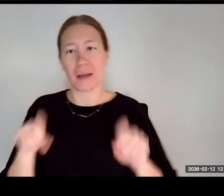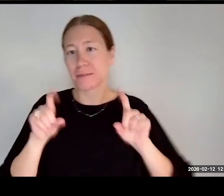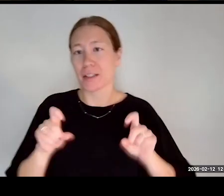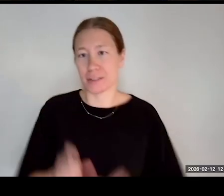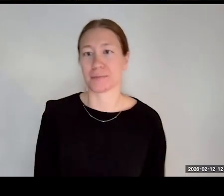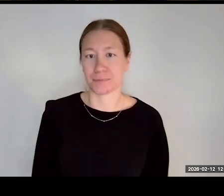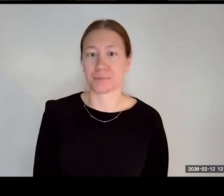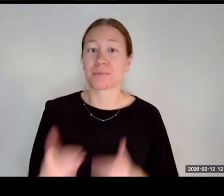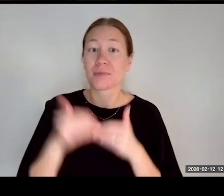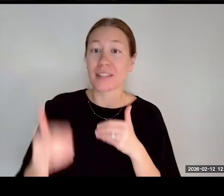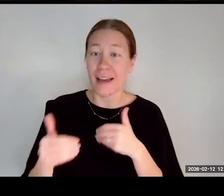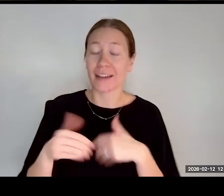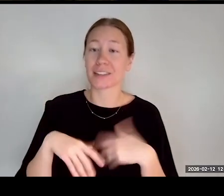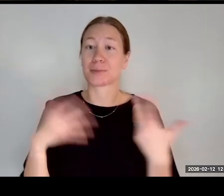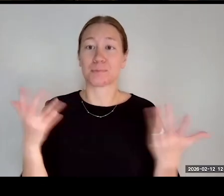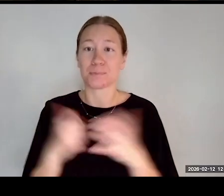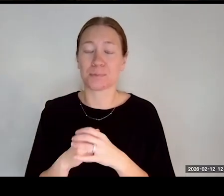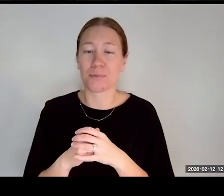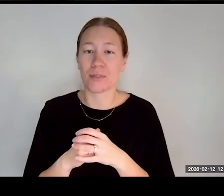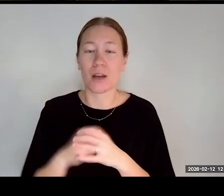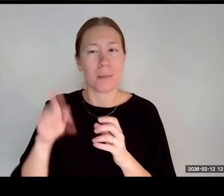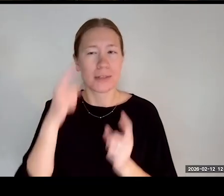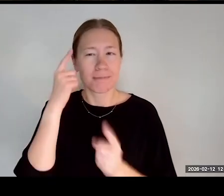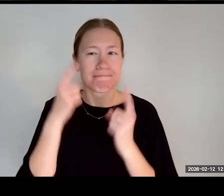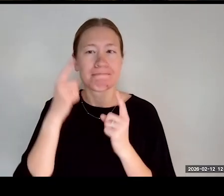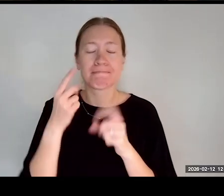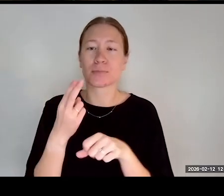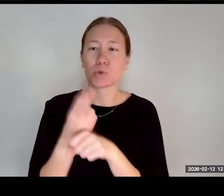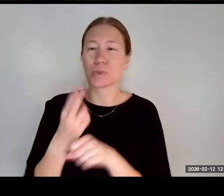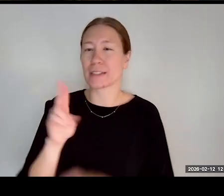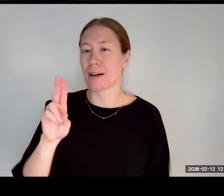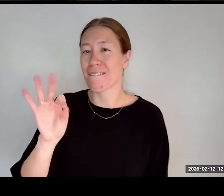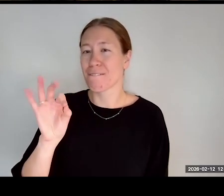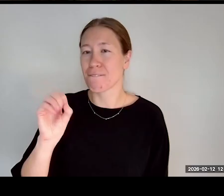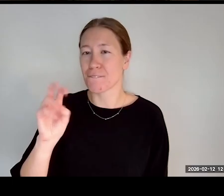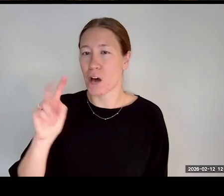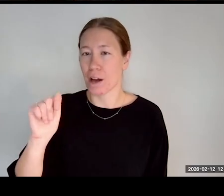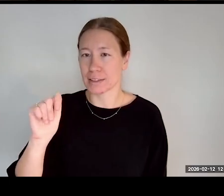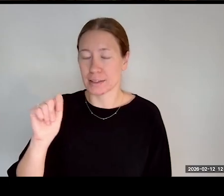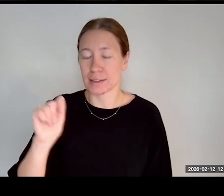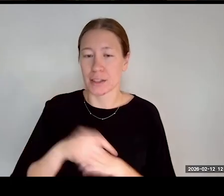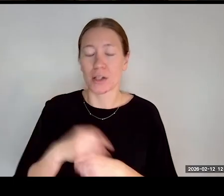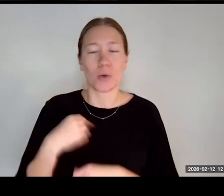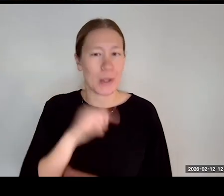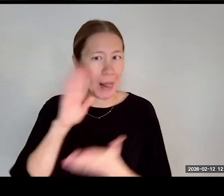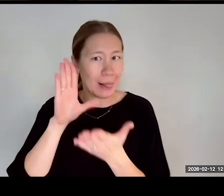The next element we need to be thinking about in our Word documents is font. So we're gonna learn about accessible fonts,